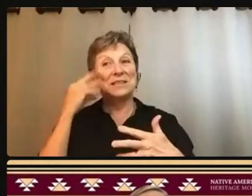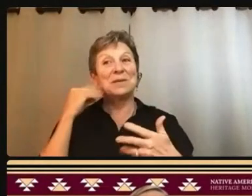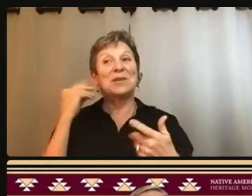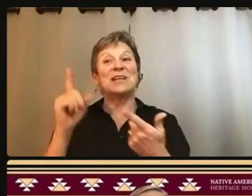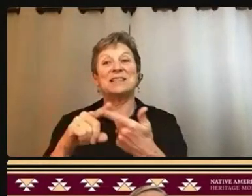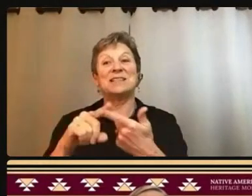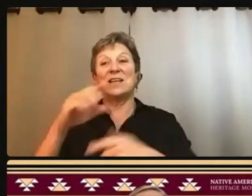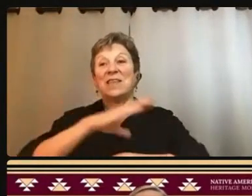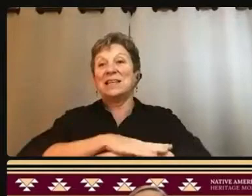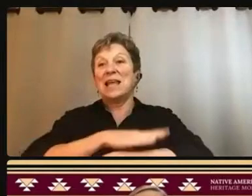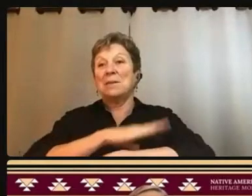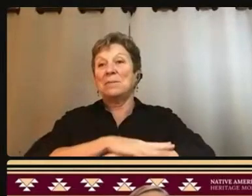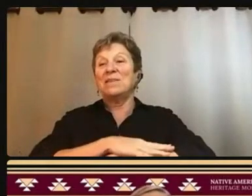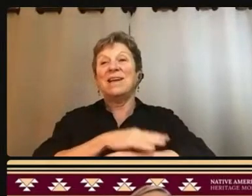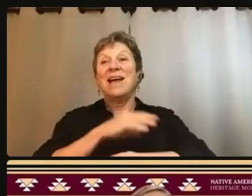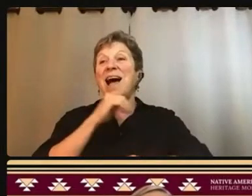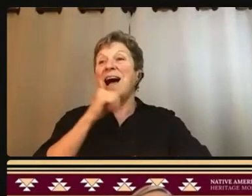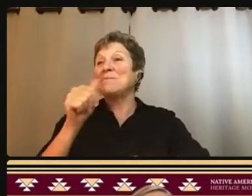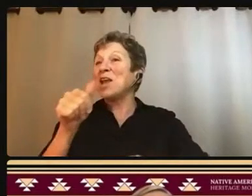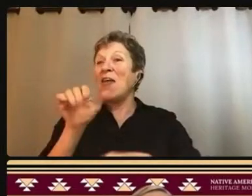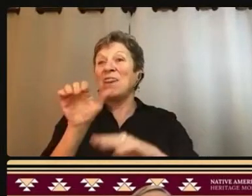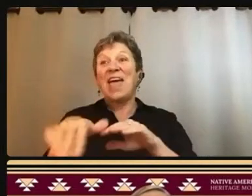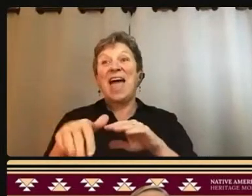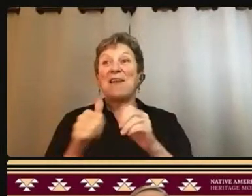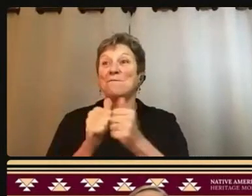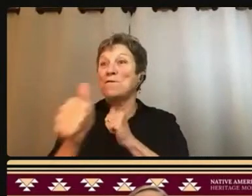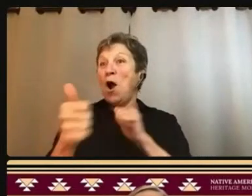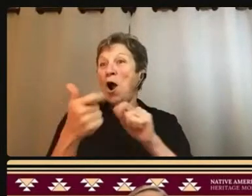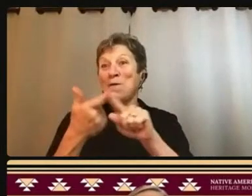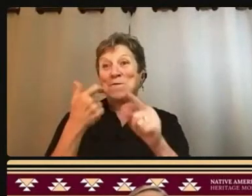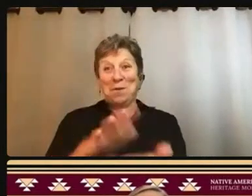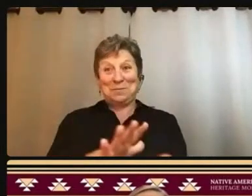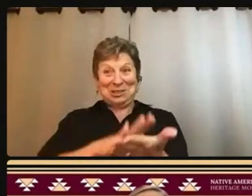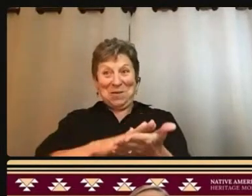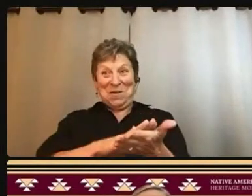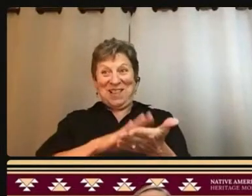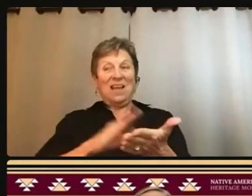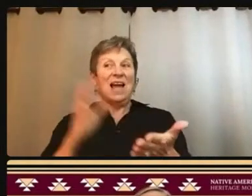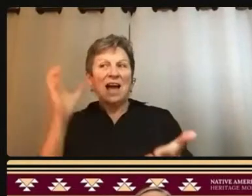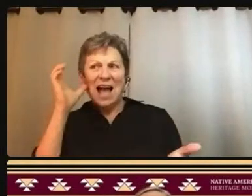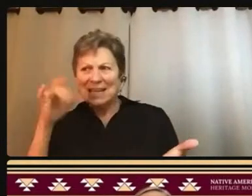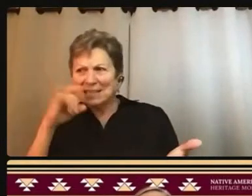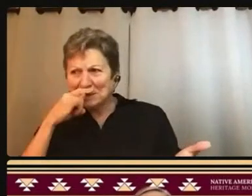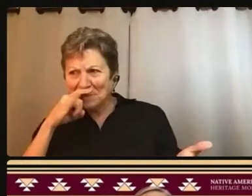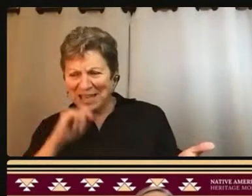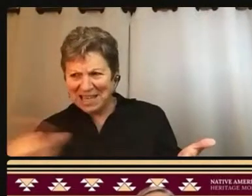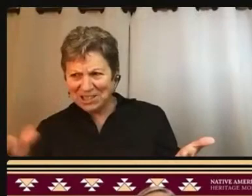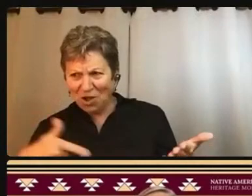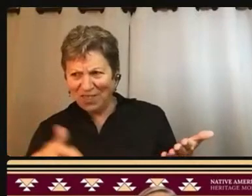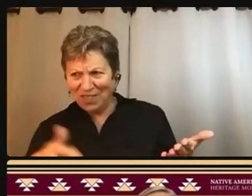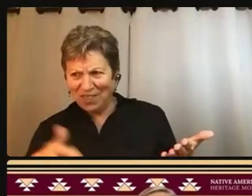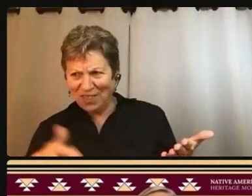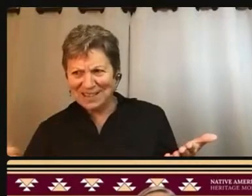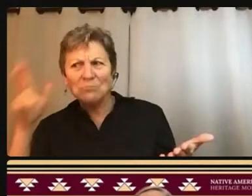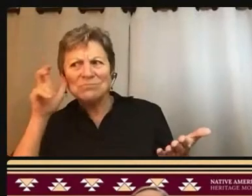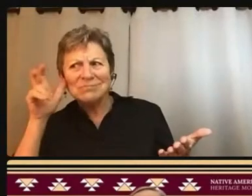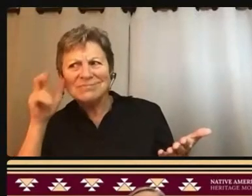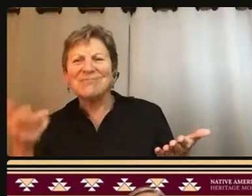INVOLVED. SO YOU KNOW, I DEFINITELY BRING